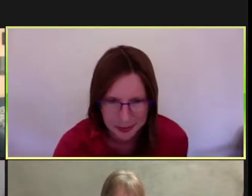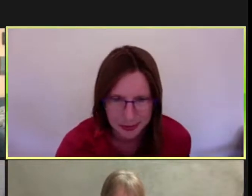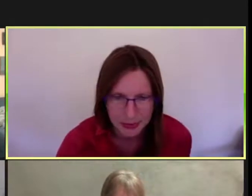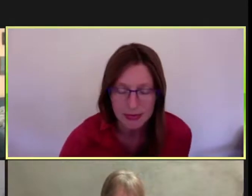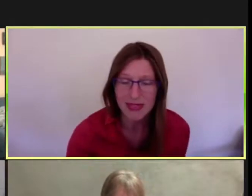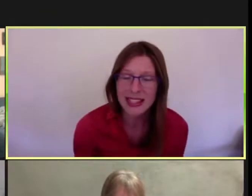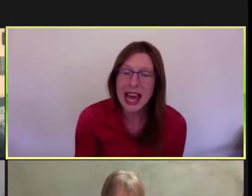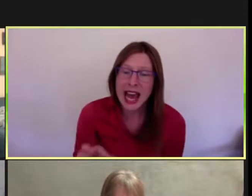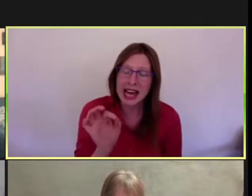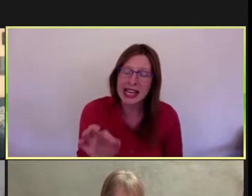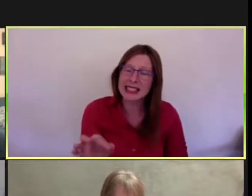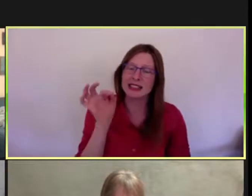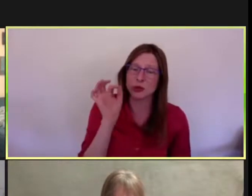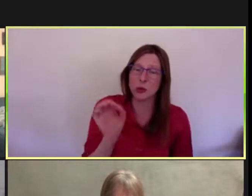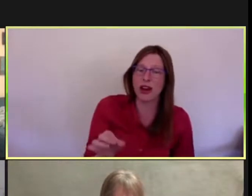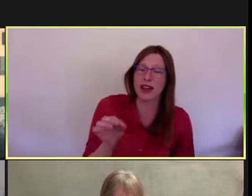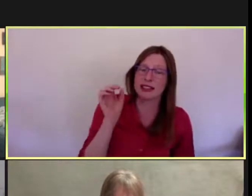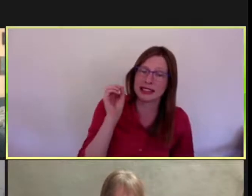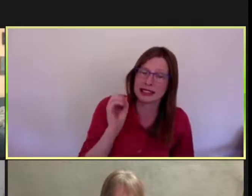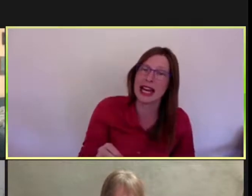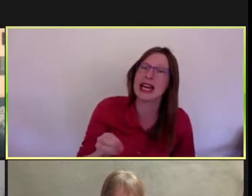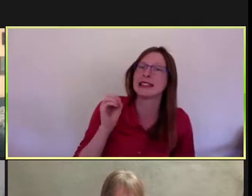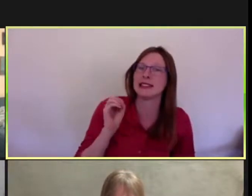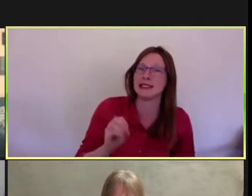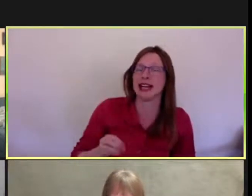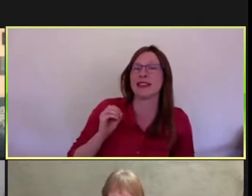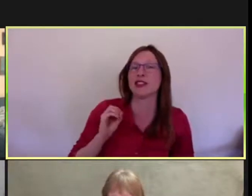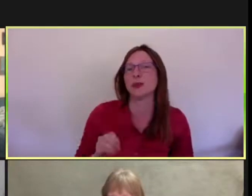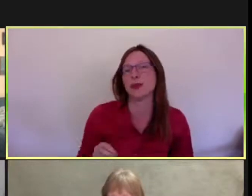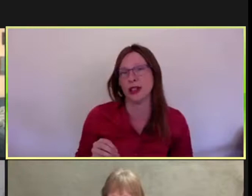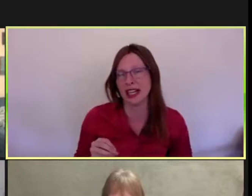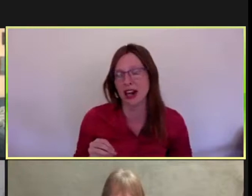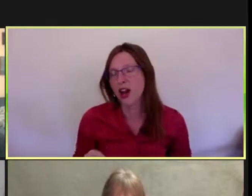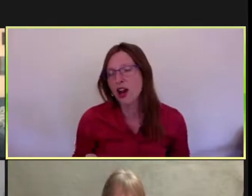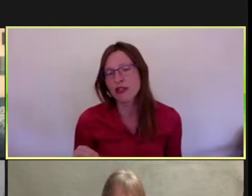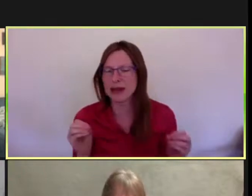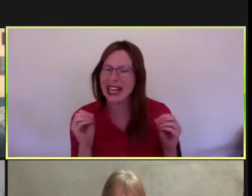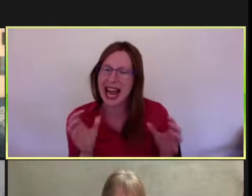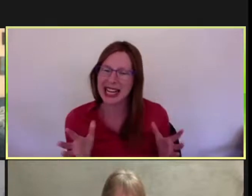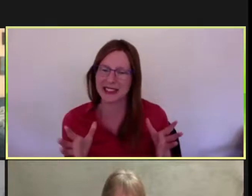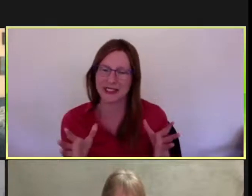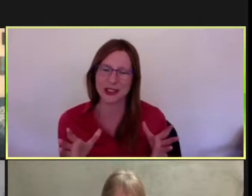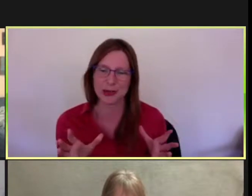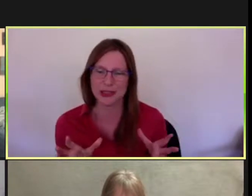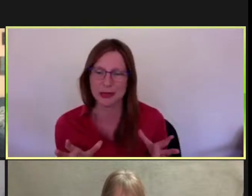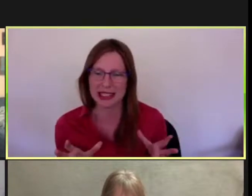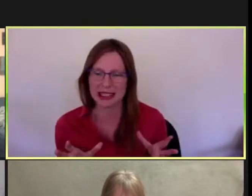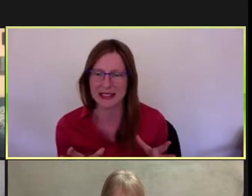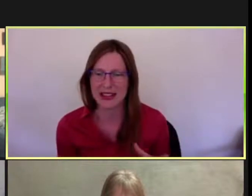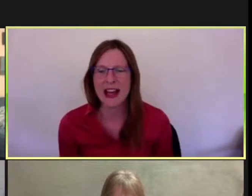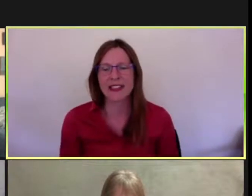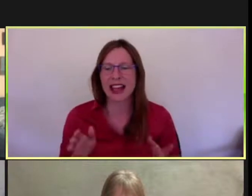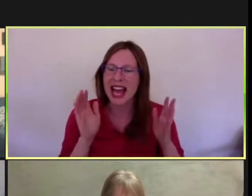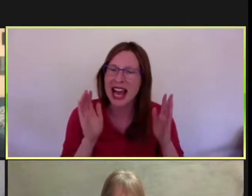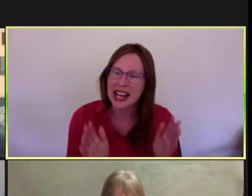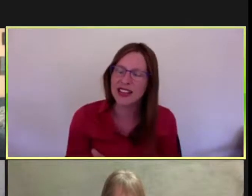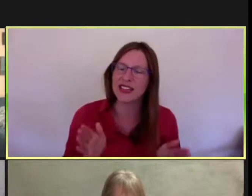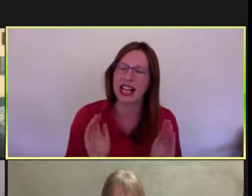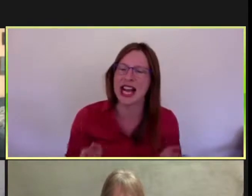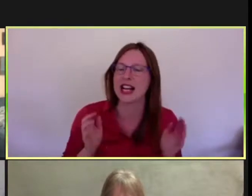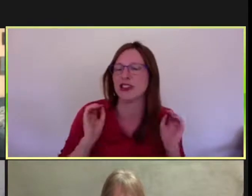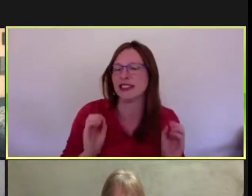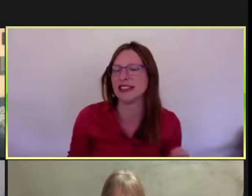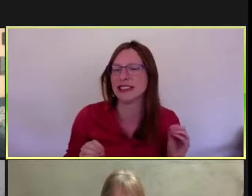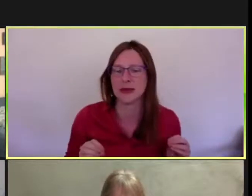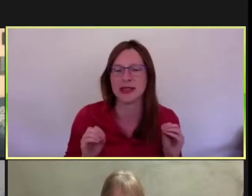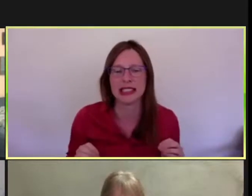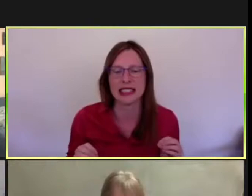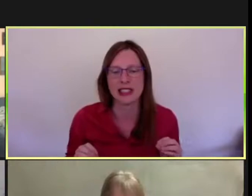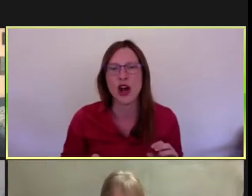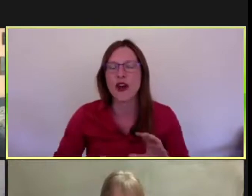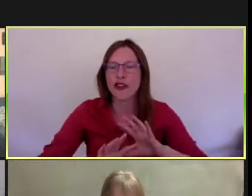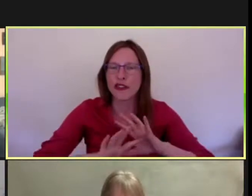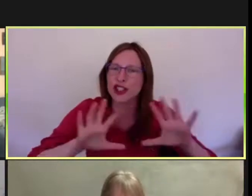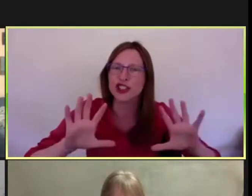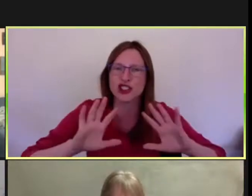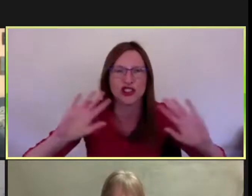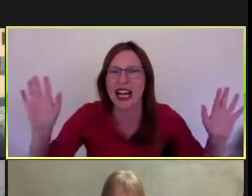Alice Wong today said this morning, from an activist perspective the healthcare system